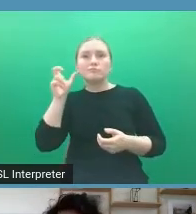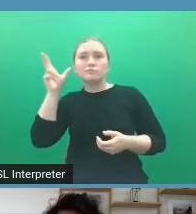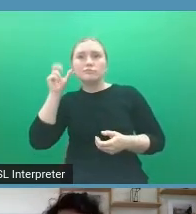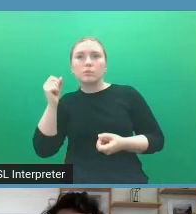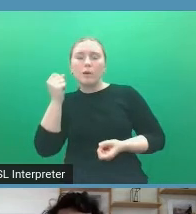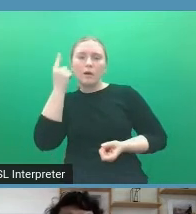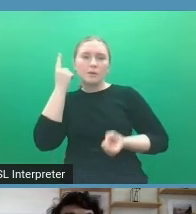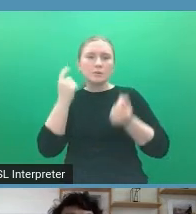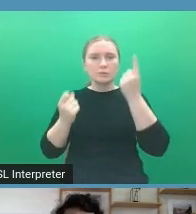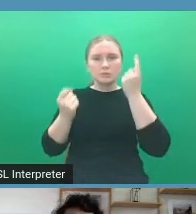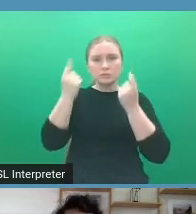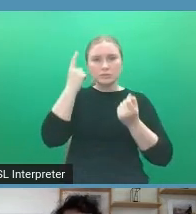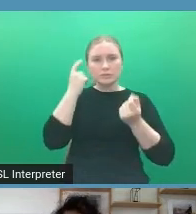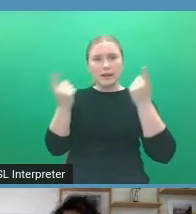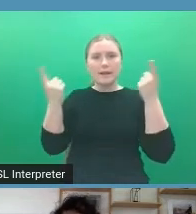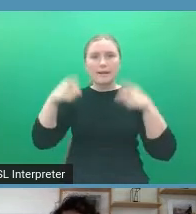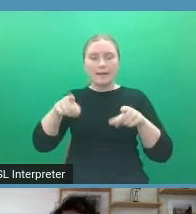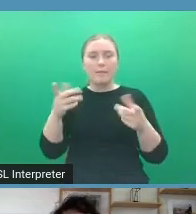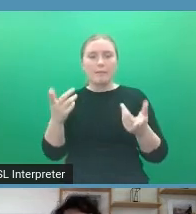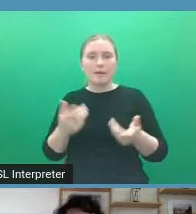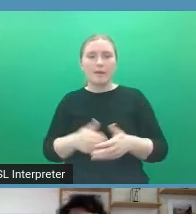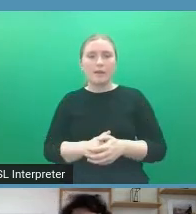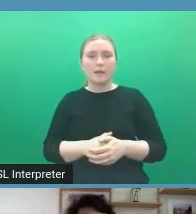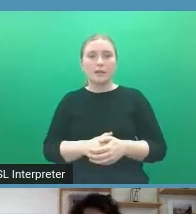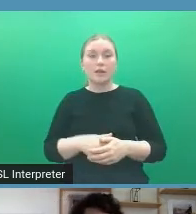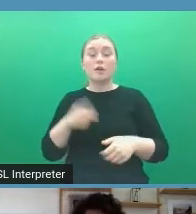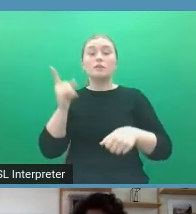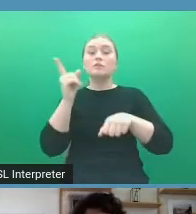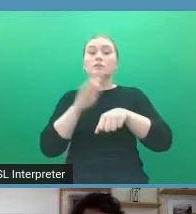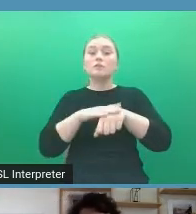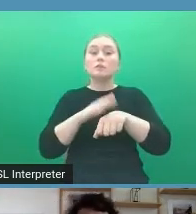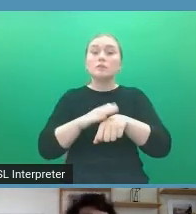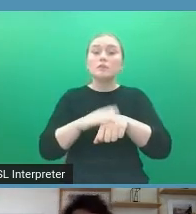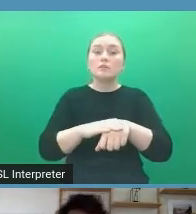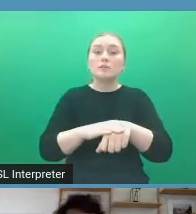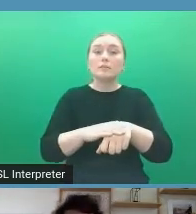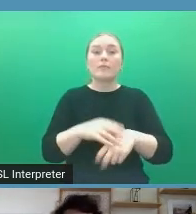So what we want to be careful of is that a visual description is not the same thing as